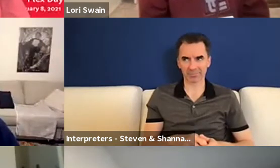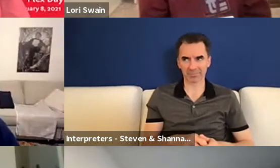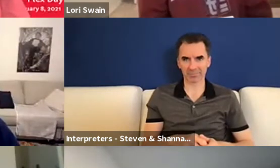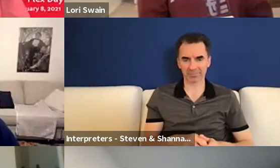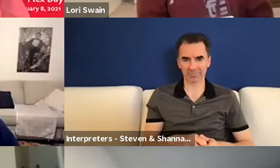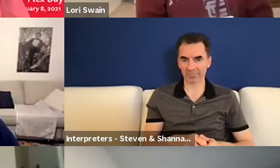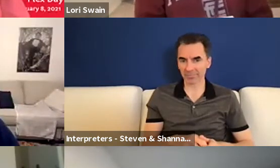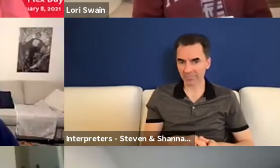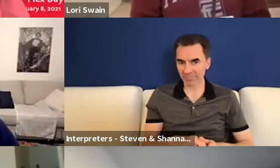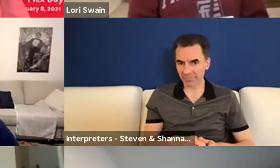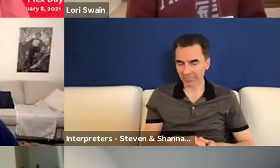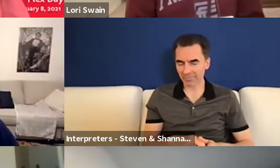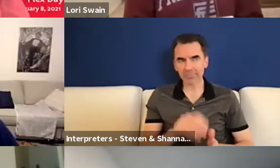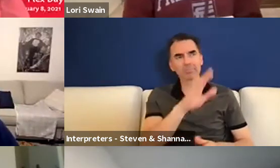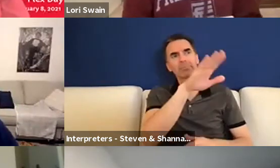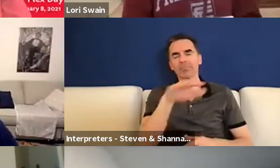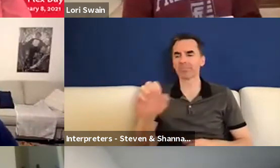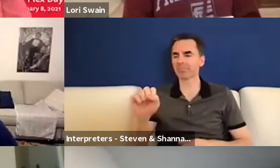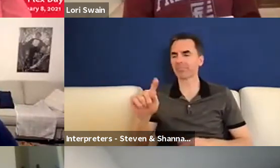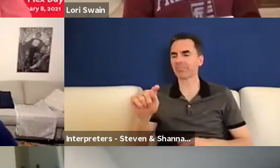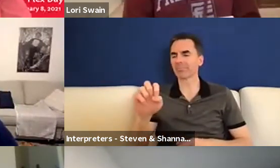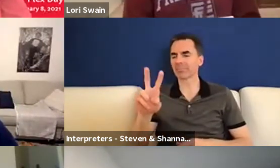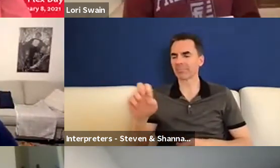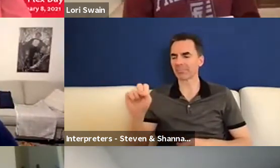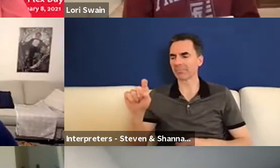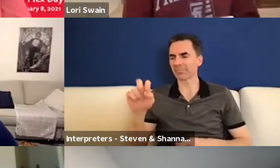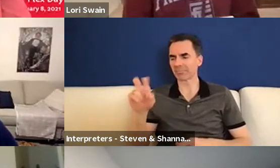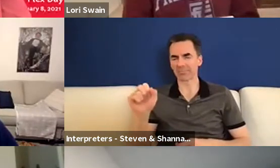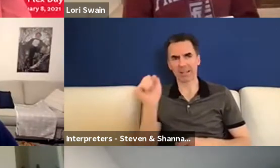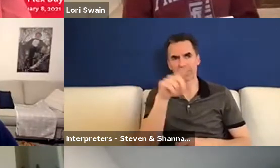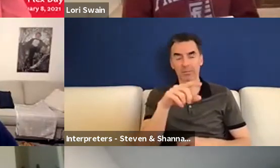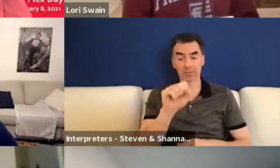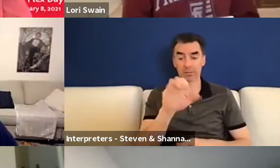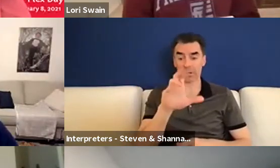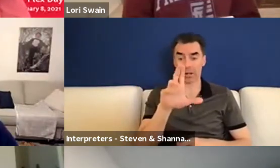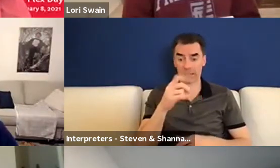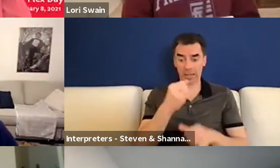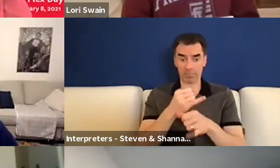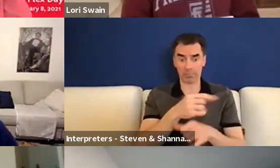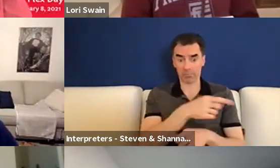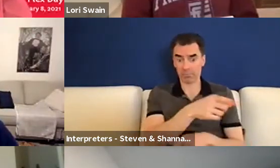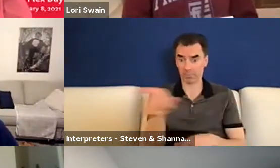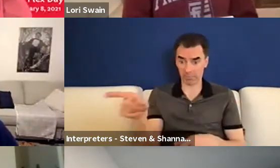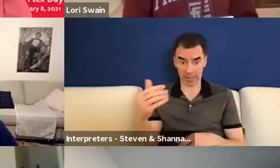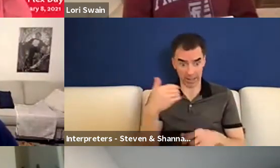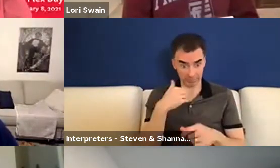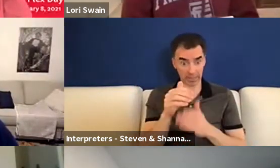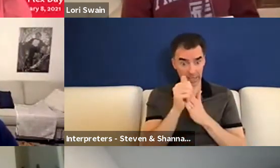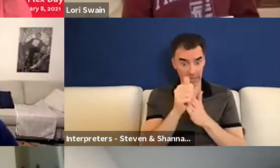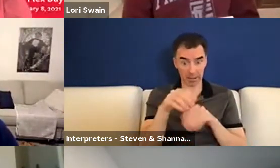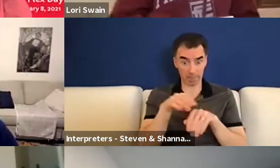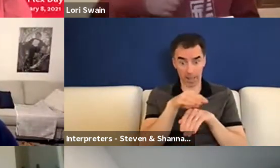There's a question from Steve Stevens, do all the Scud campuses have the guided pathways program and work together? And are they all